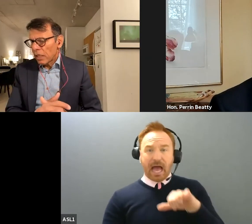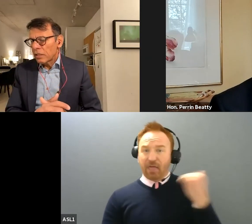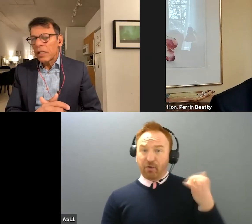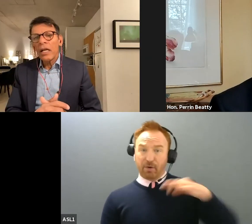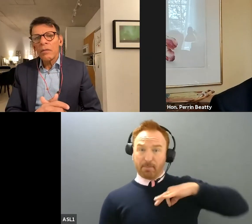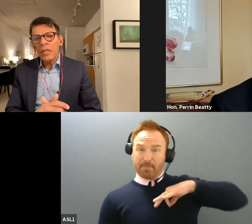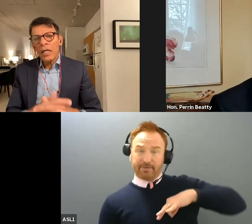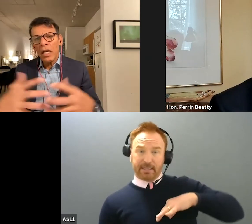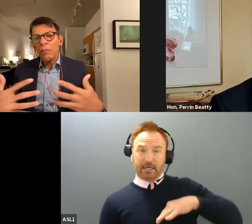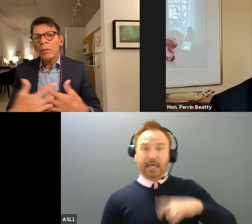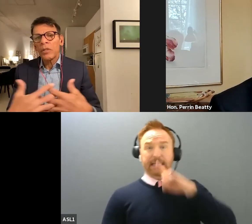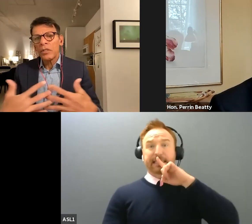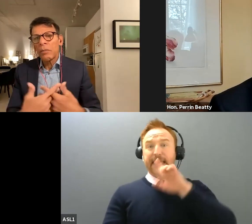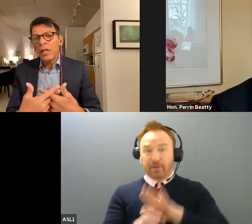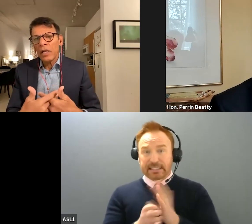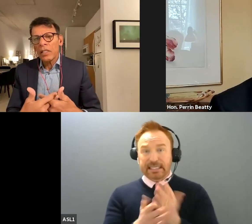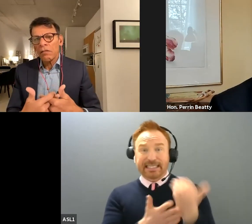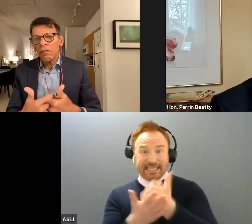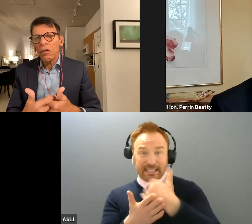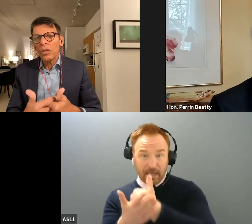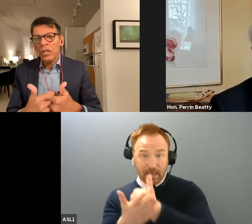guaranteed income that can help people with disability, at least have a floor as to how